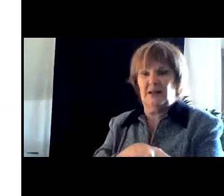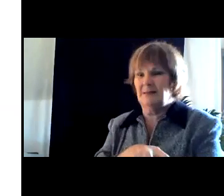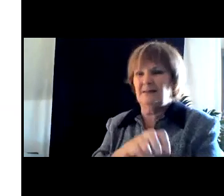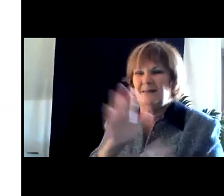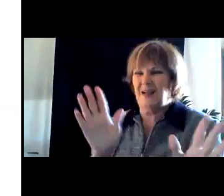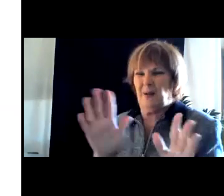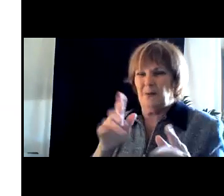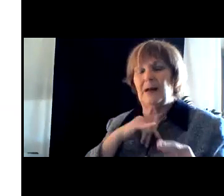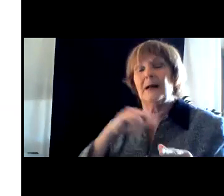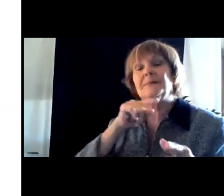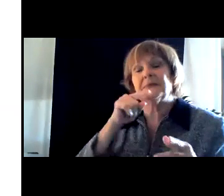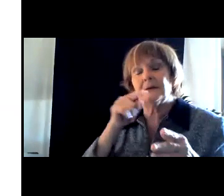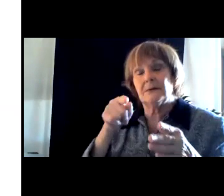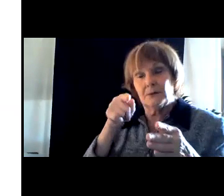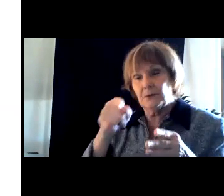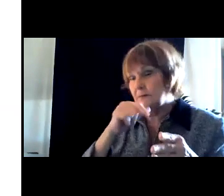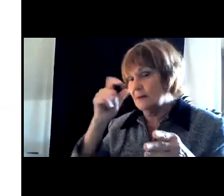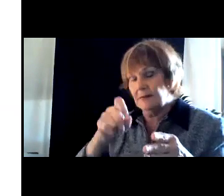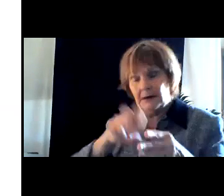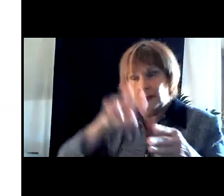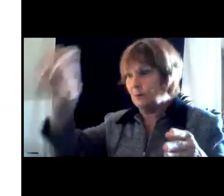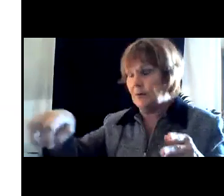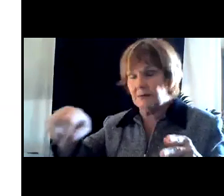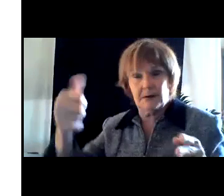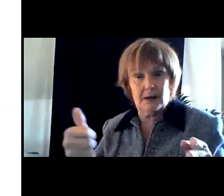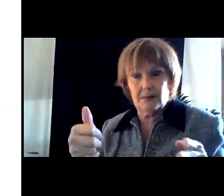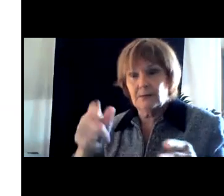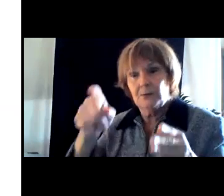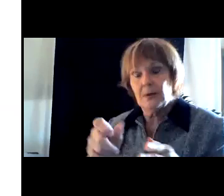you don't need to switch lanes. You can just widen the lines. So if you do accessibility really good,